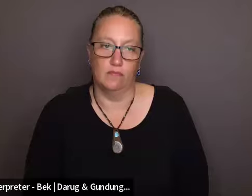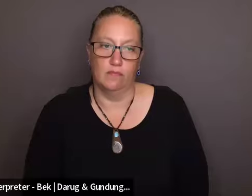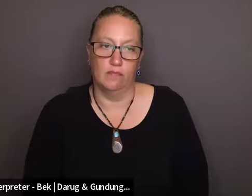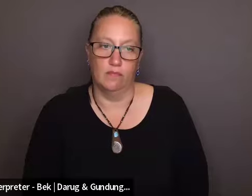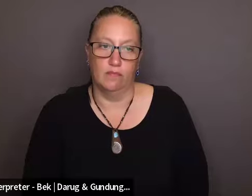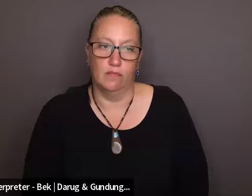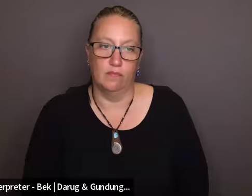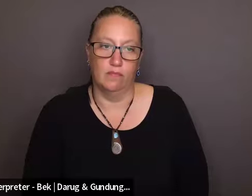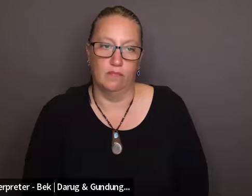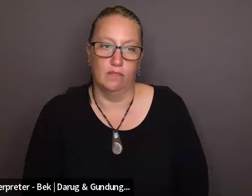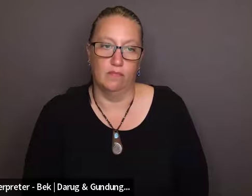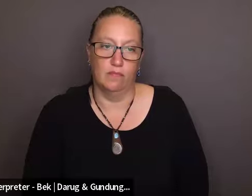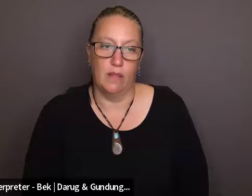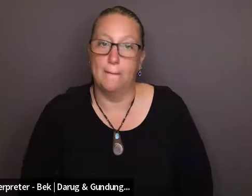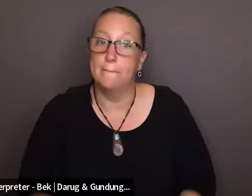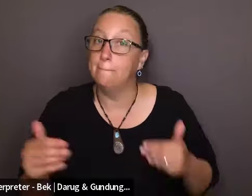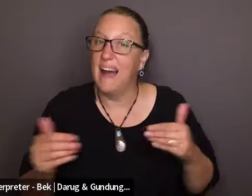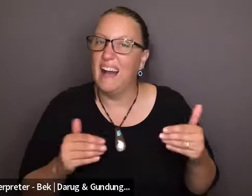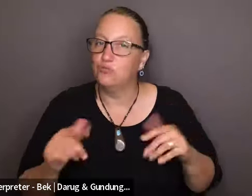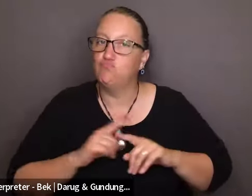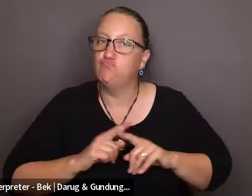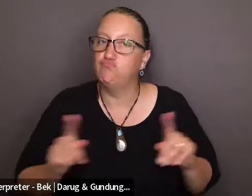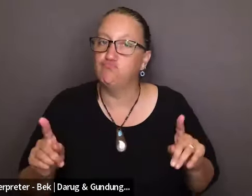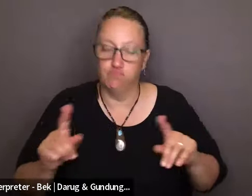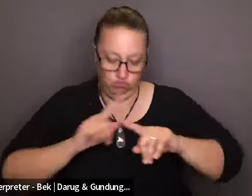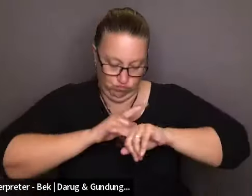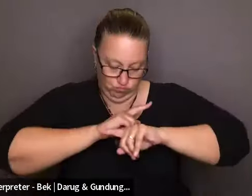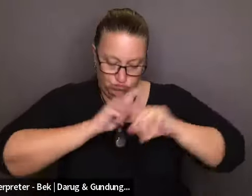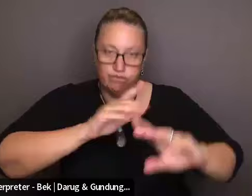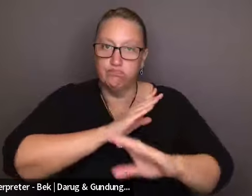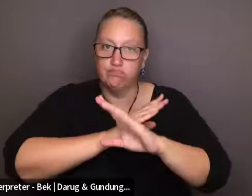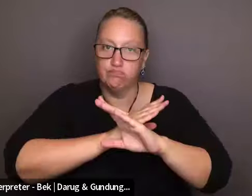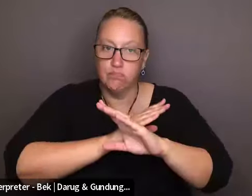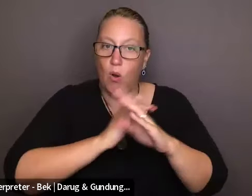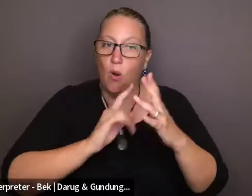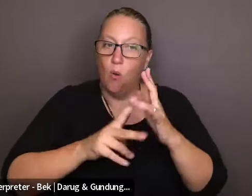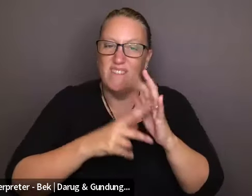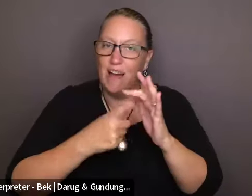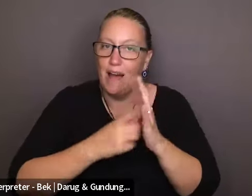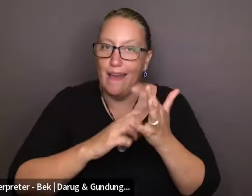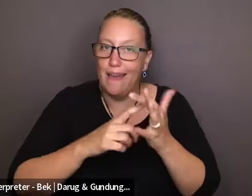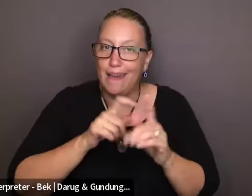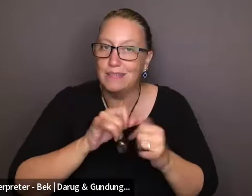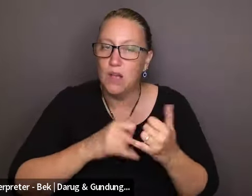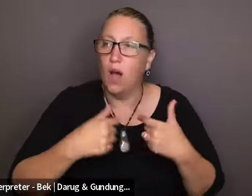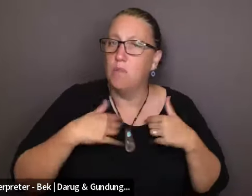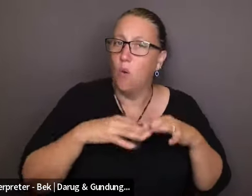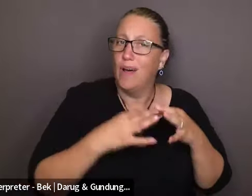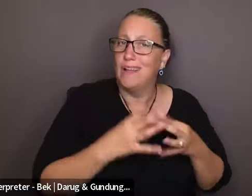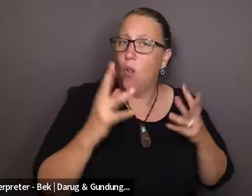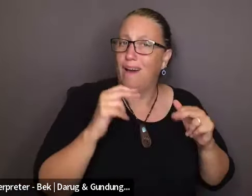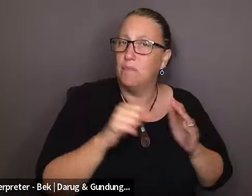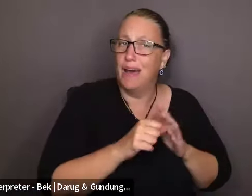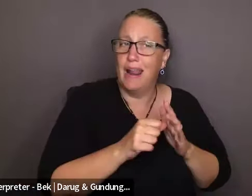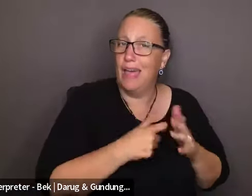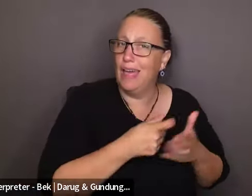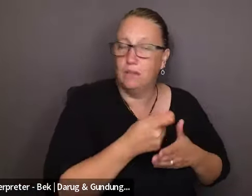budget.